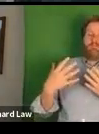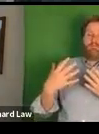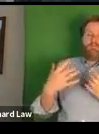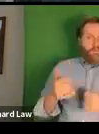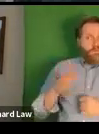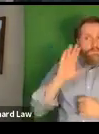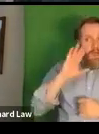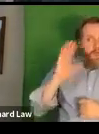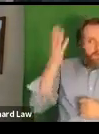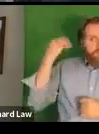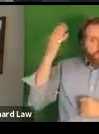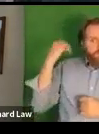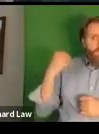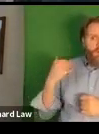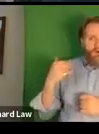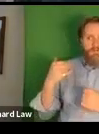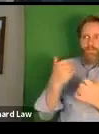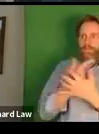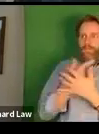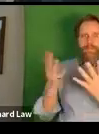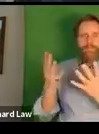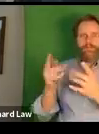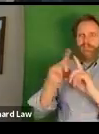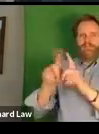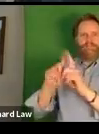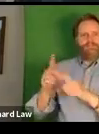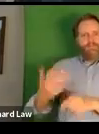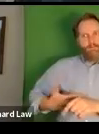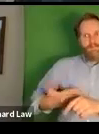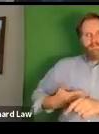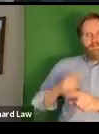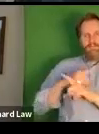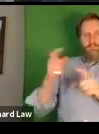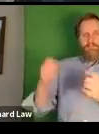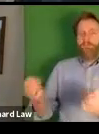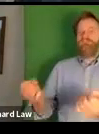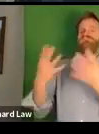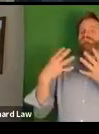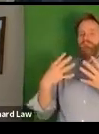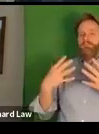other people in other industries so we've asked for screens we've asked for